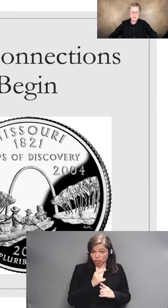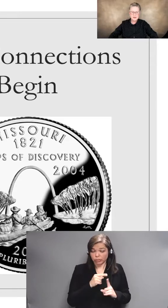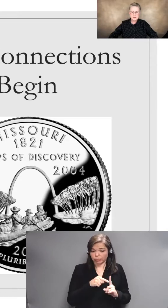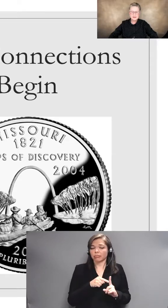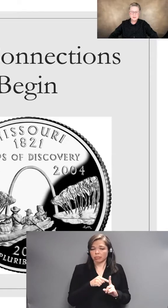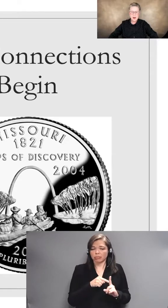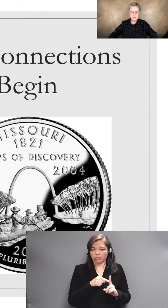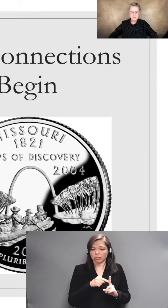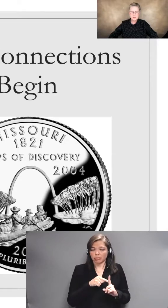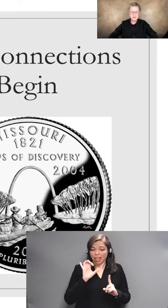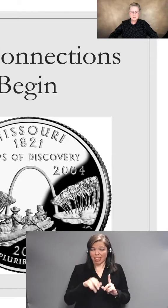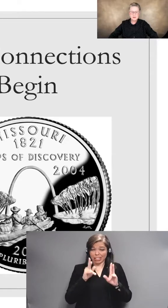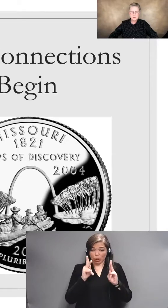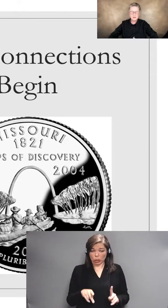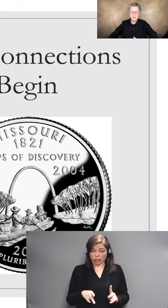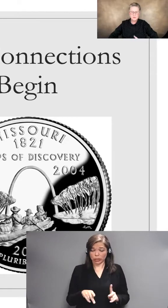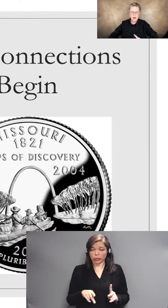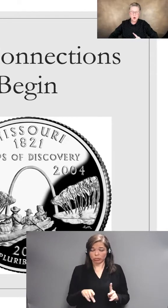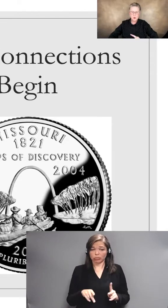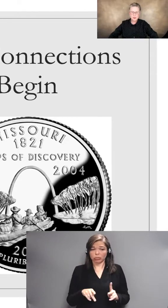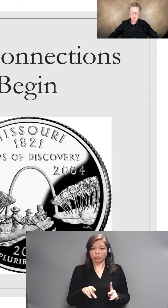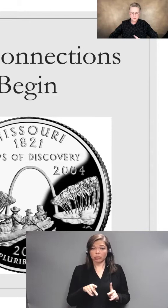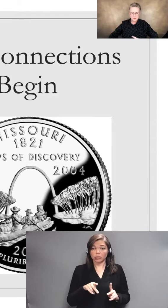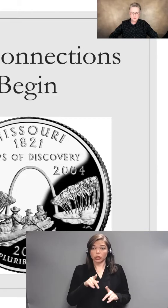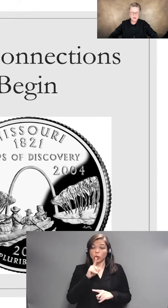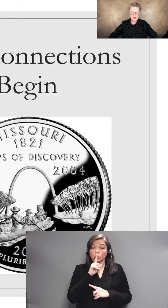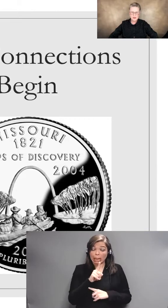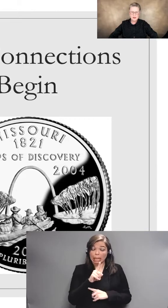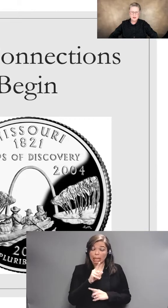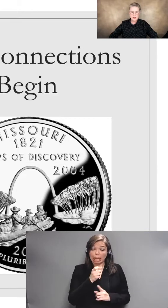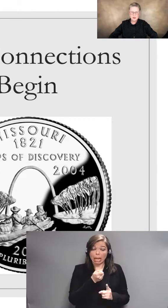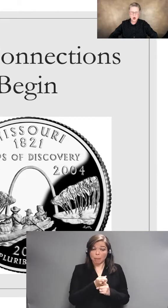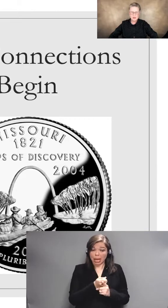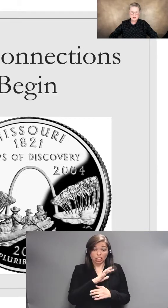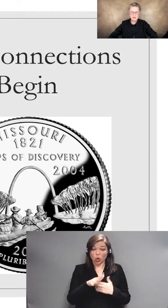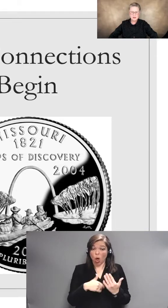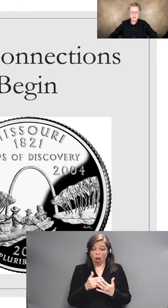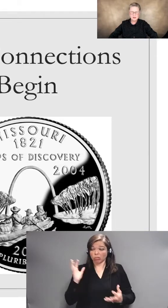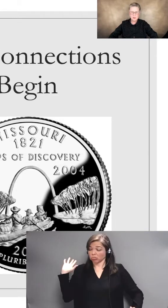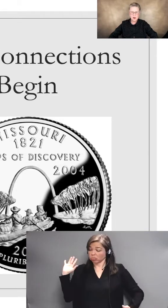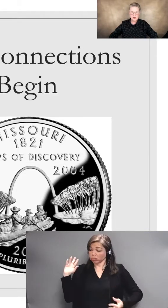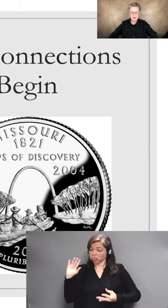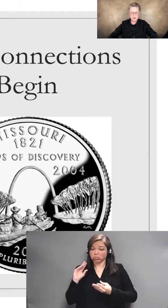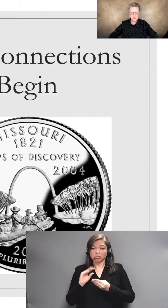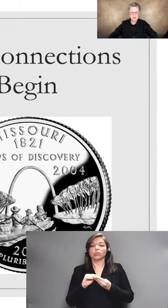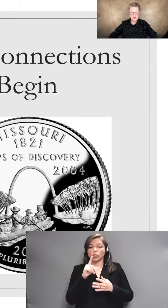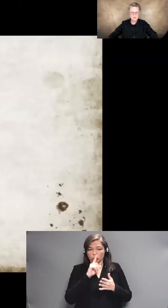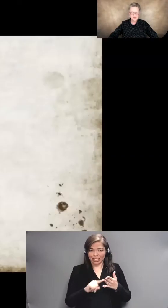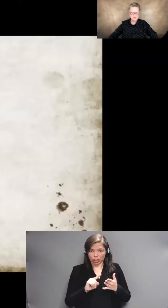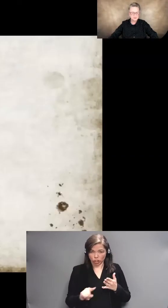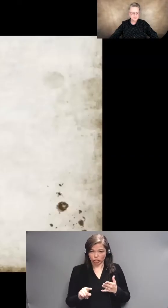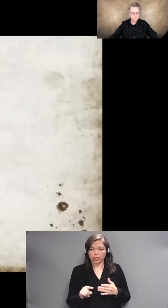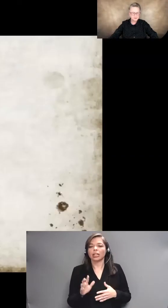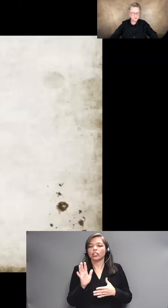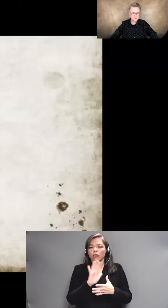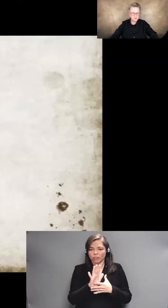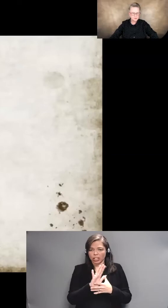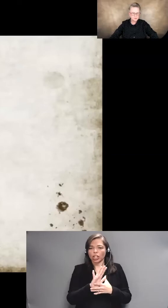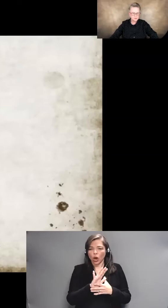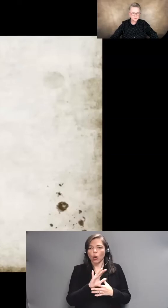that has impacted my whole research and here's Charlotte telling us about her sisters